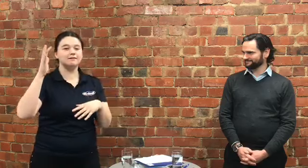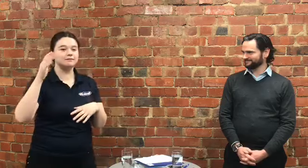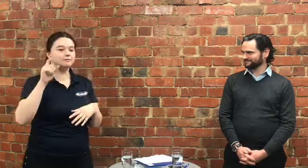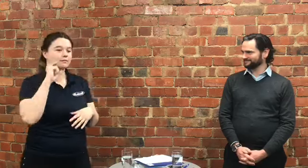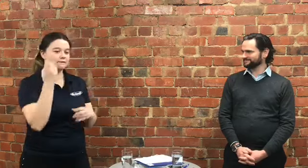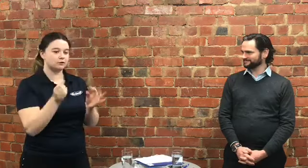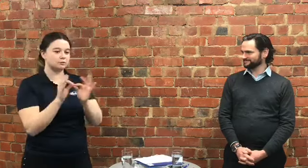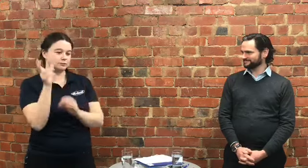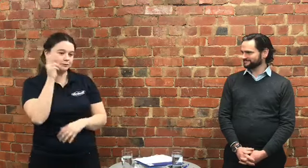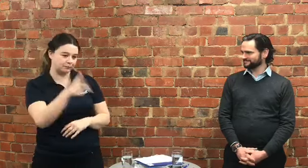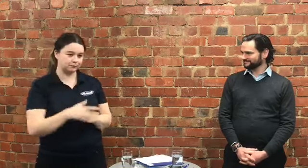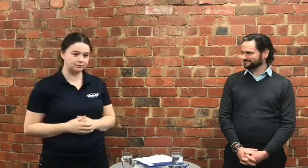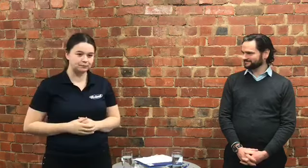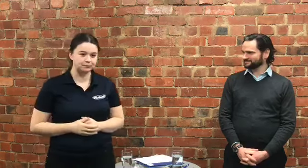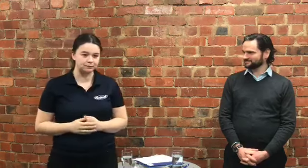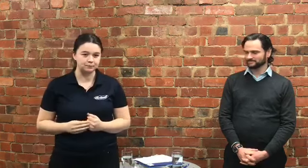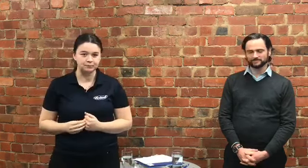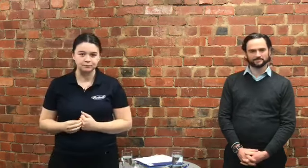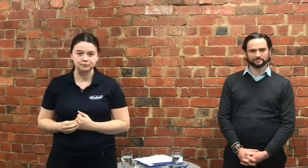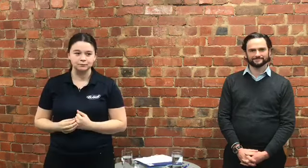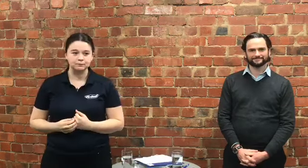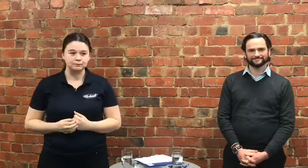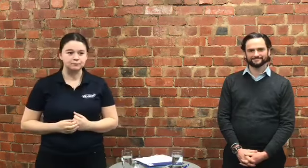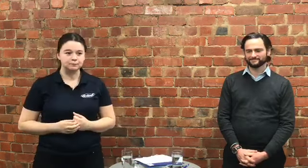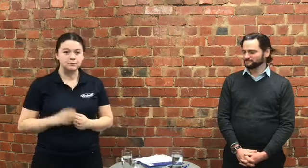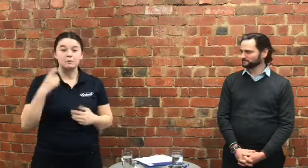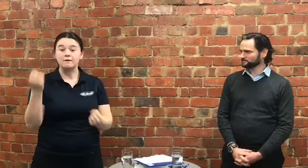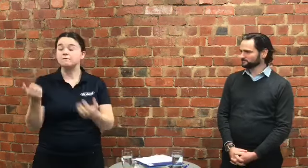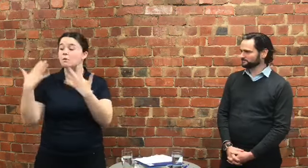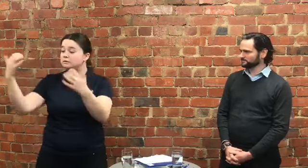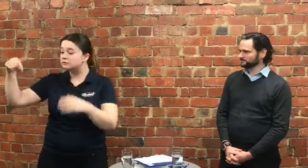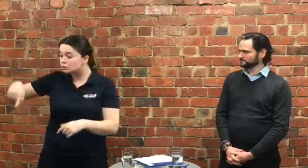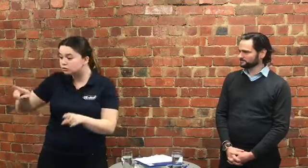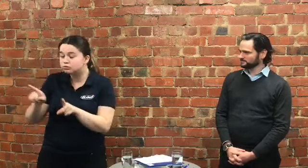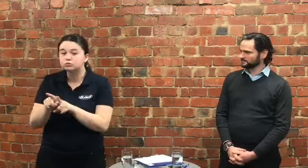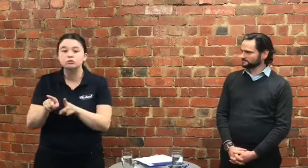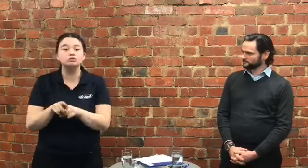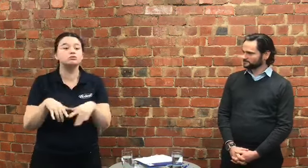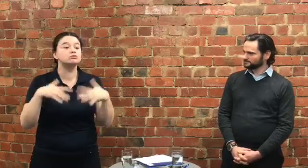So, those of you that are not fluent in Auslan will be able to listen to the interpretation.